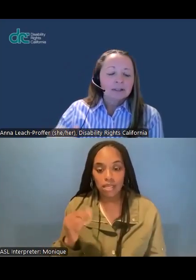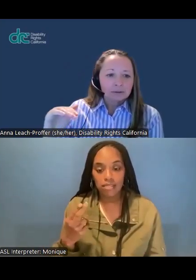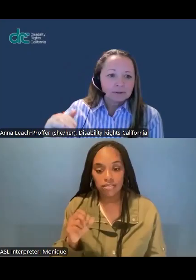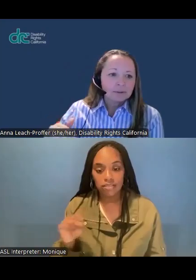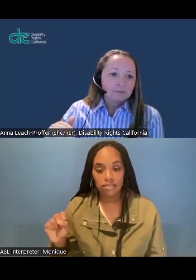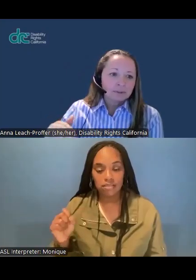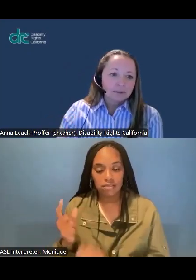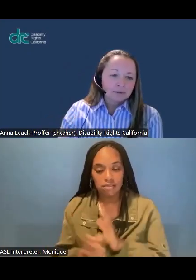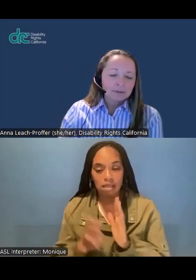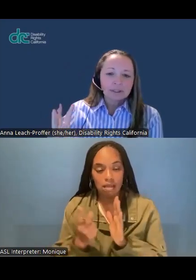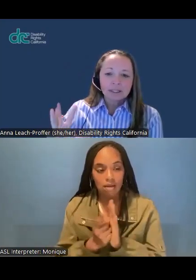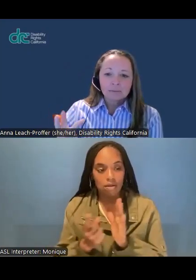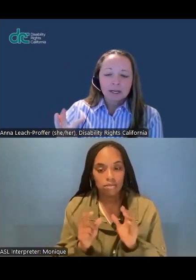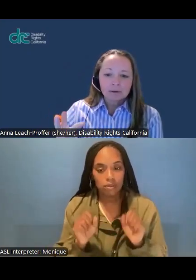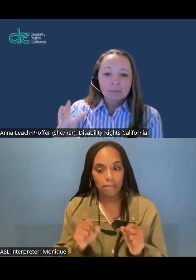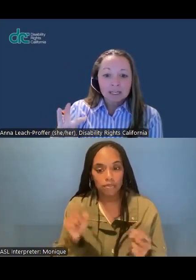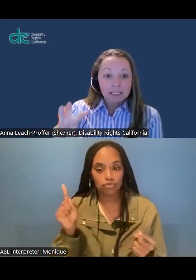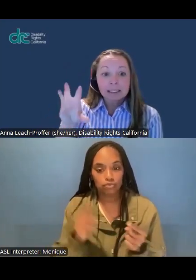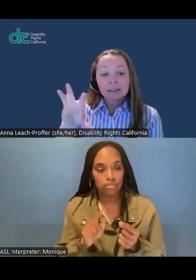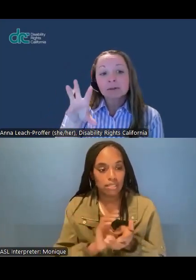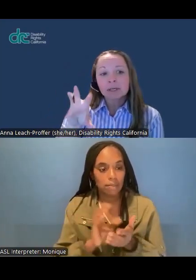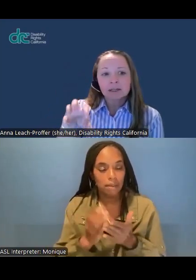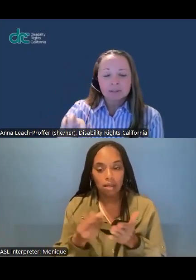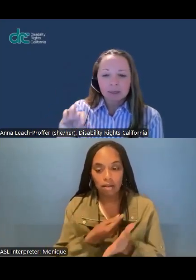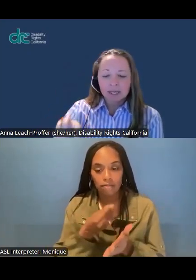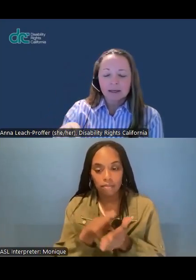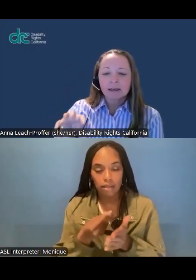in order to reduce the amount of money that they're going to have to pay out